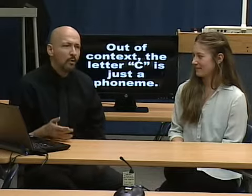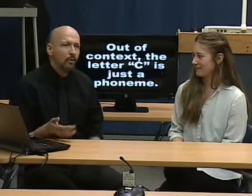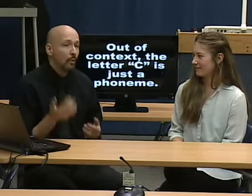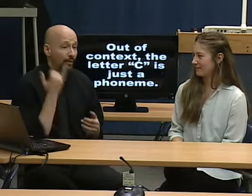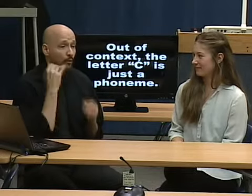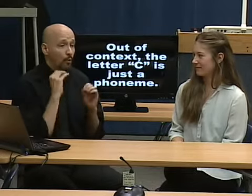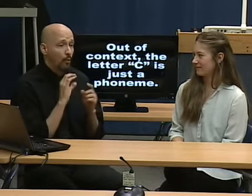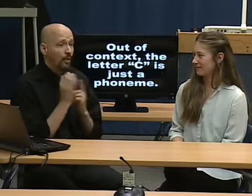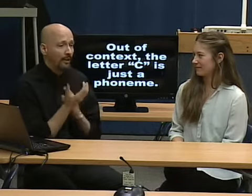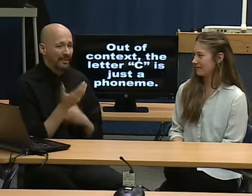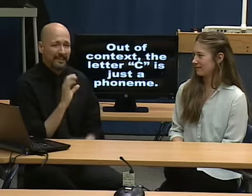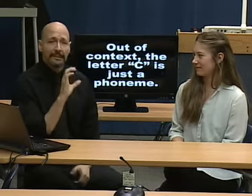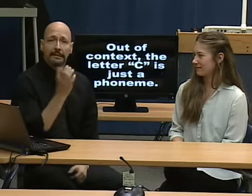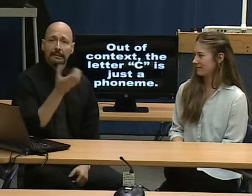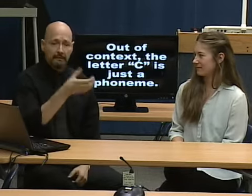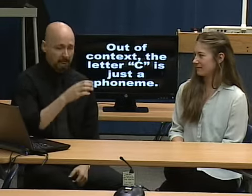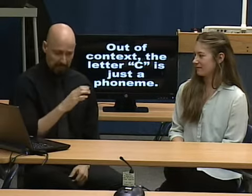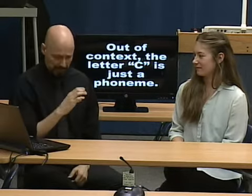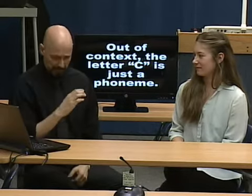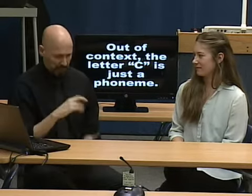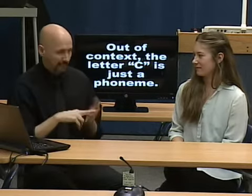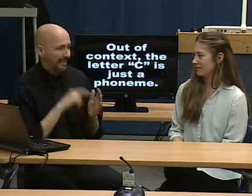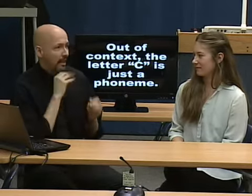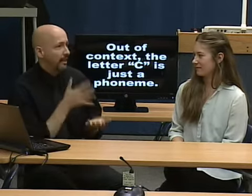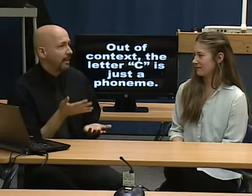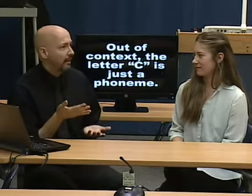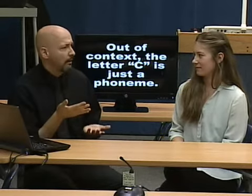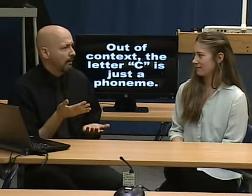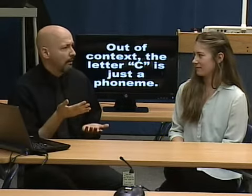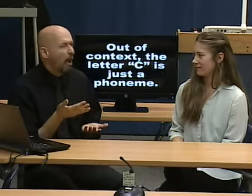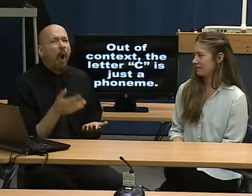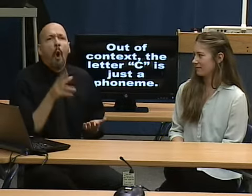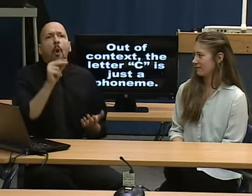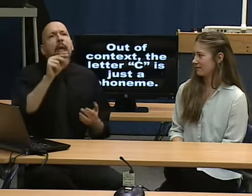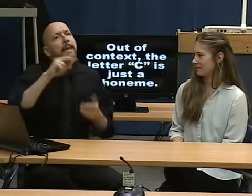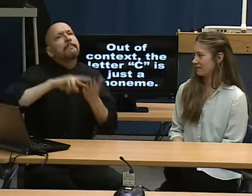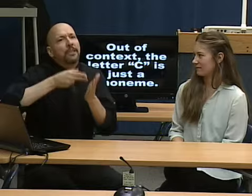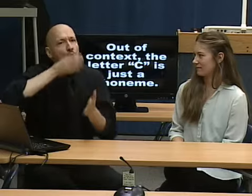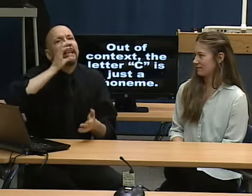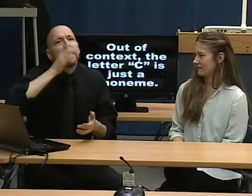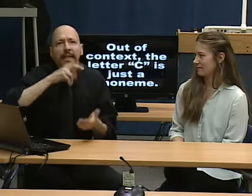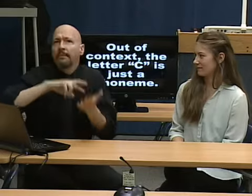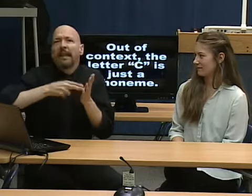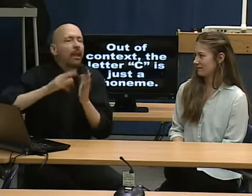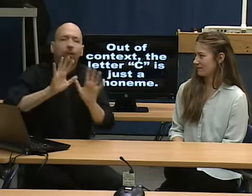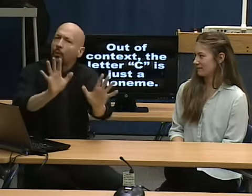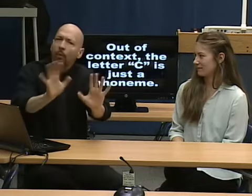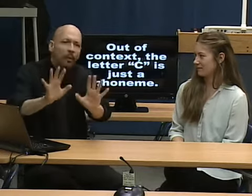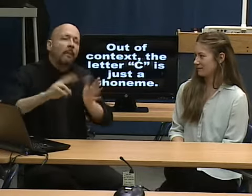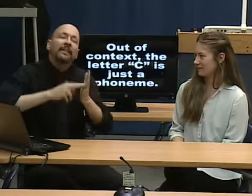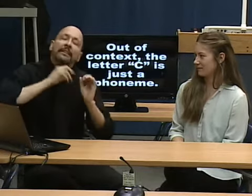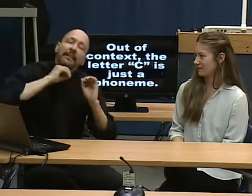For instance, the sign "culture"... if we just have the C-handshape here, it doesn't have meaning. A person might say, "It does mean something! It means 'drink'."